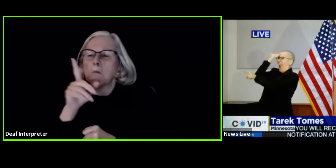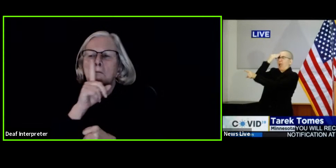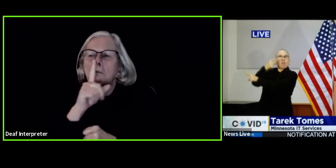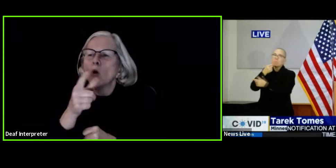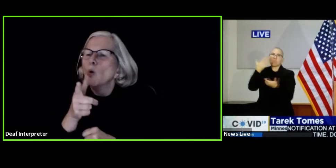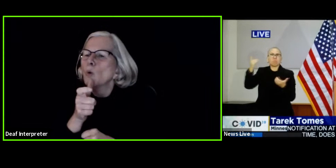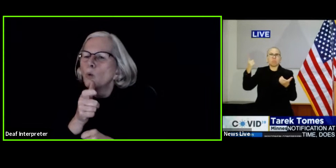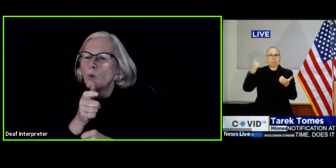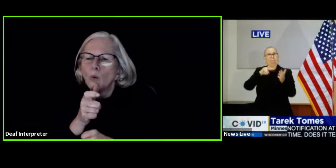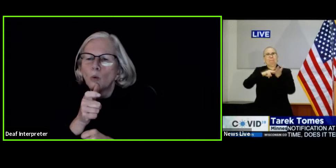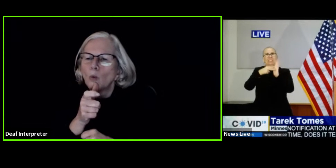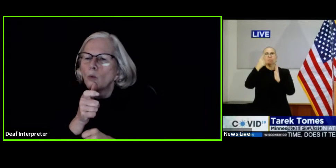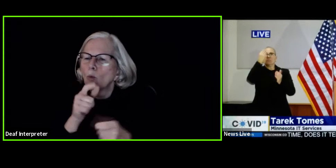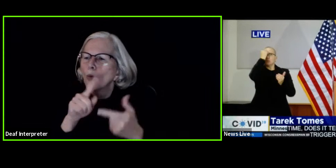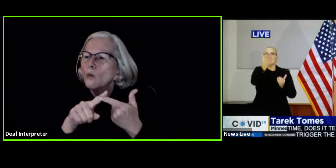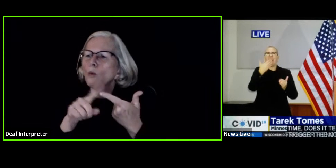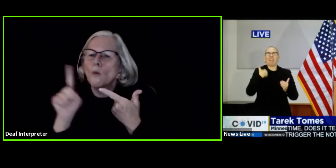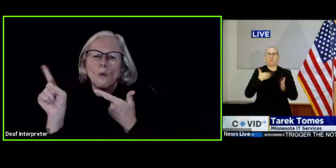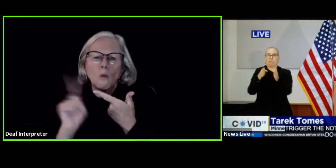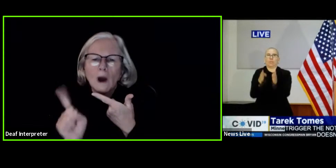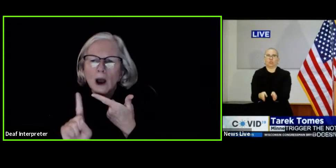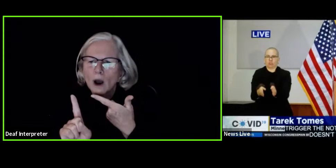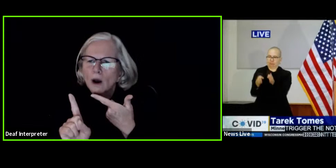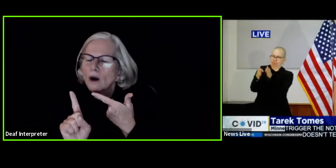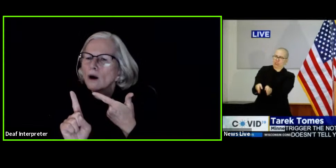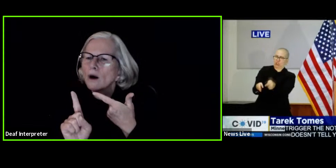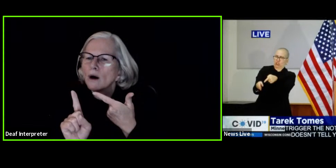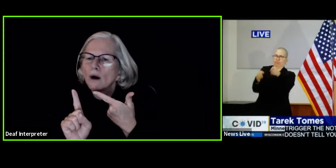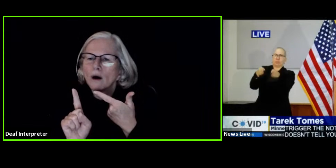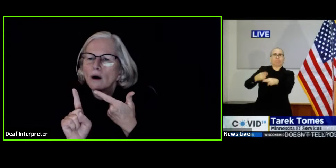OCCURRED, AND IT ACTUALLY DOESN'T EVEN TELL YOU THE PRECISE TIME OF THE EXPOSURE.